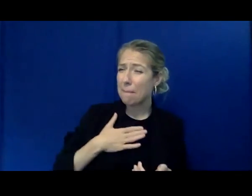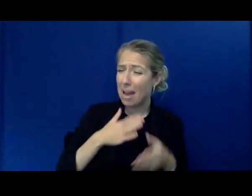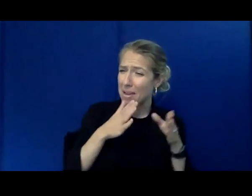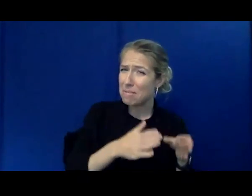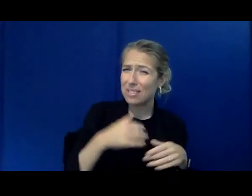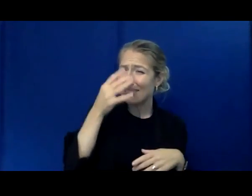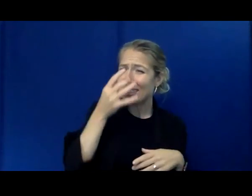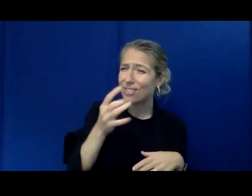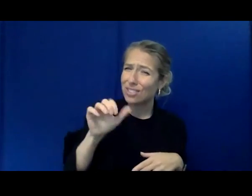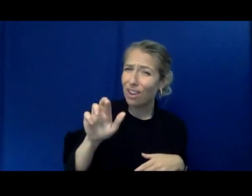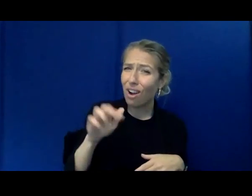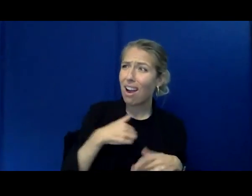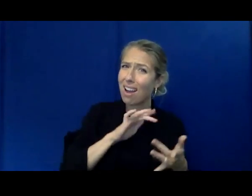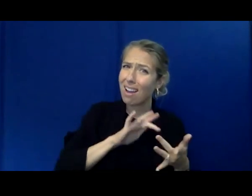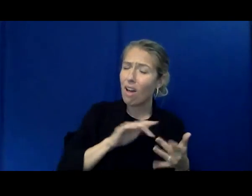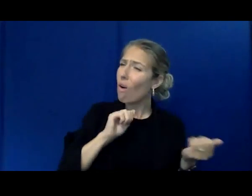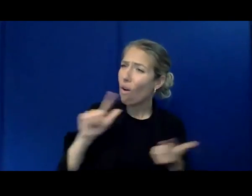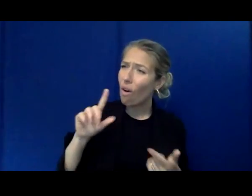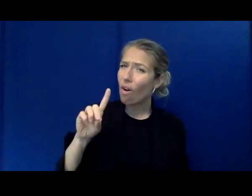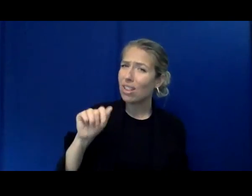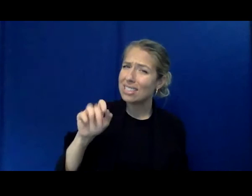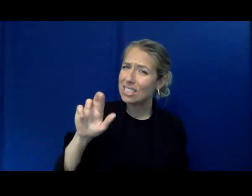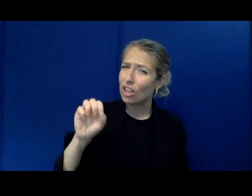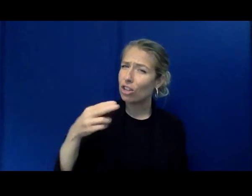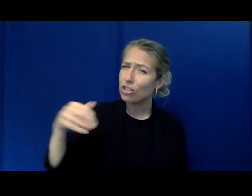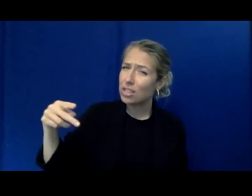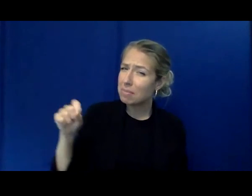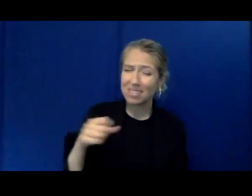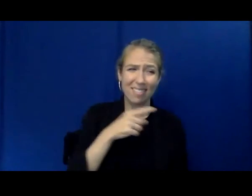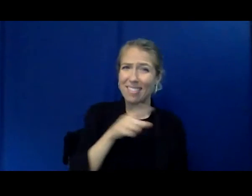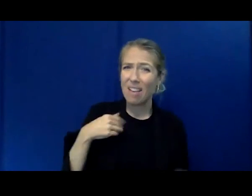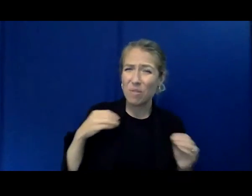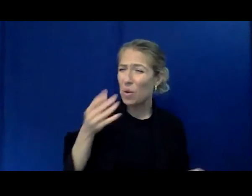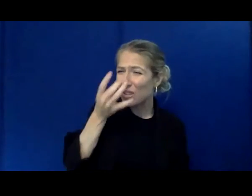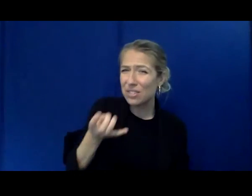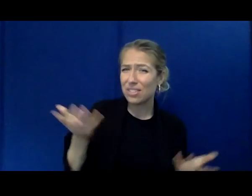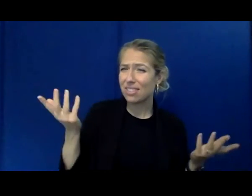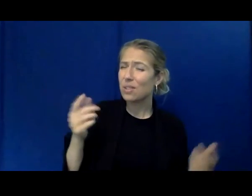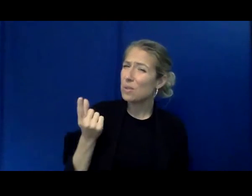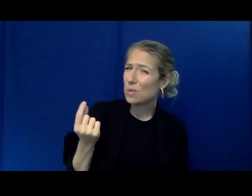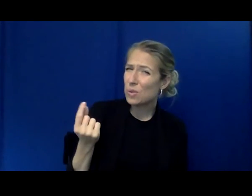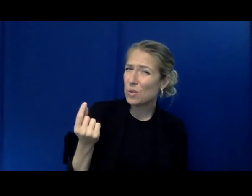in town and they are not interested in hiring anybody, and they have no needs, because nobody is buying cars right now.